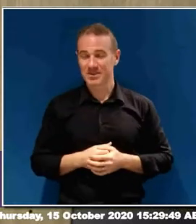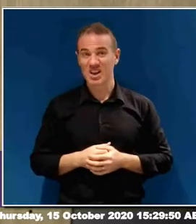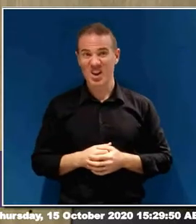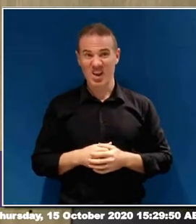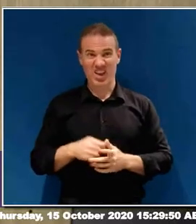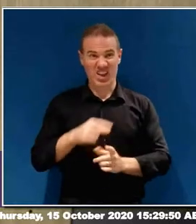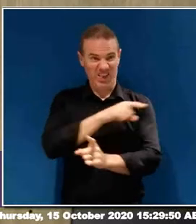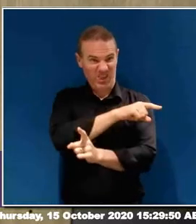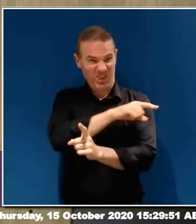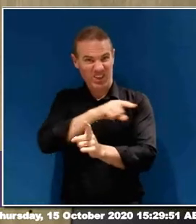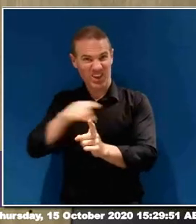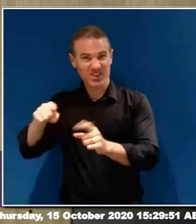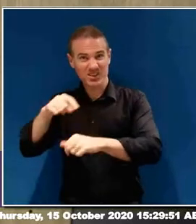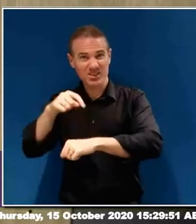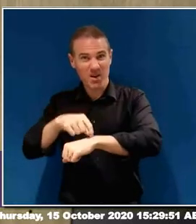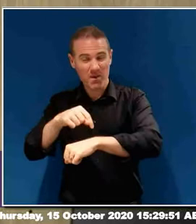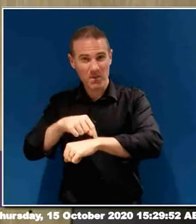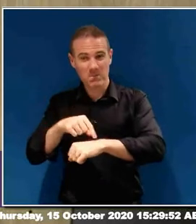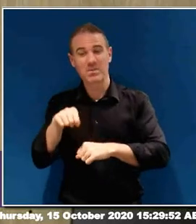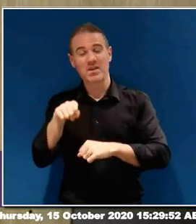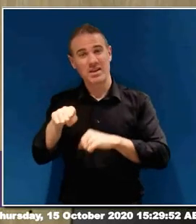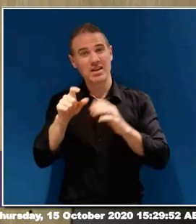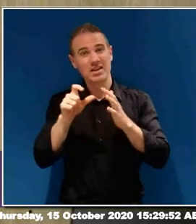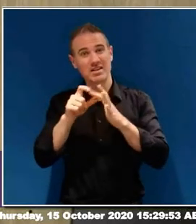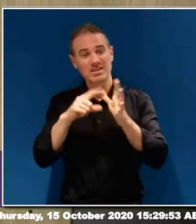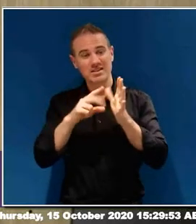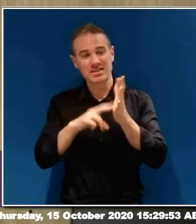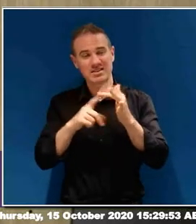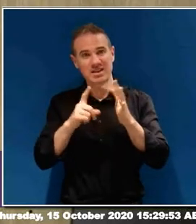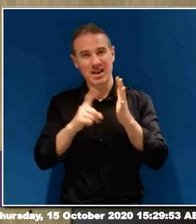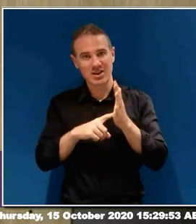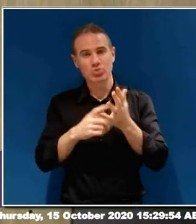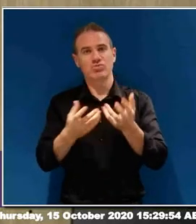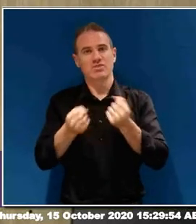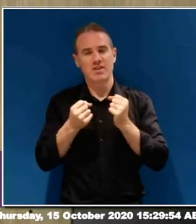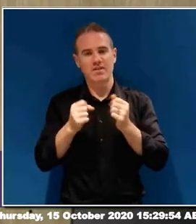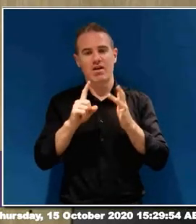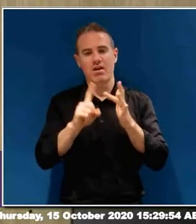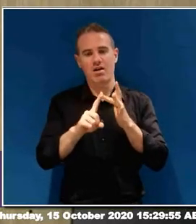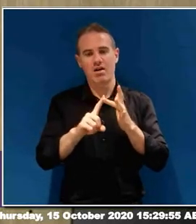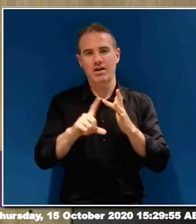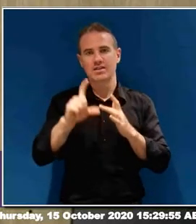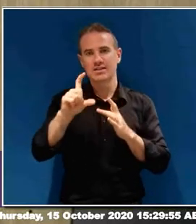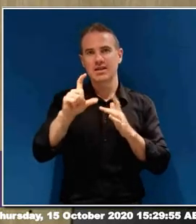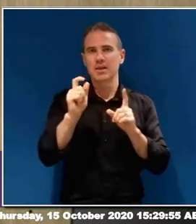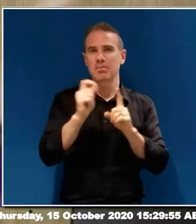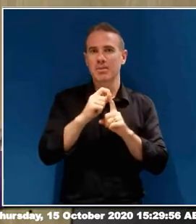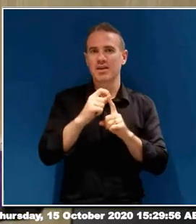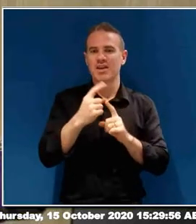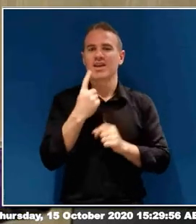called an ICP or an Individual Curriculum Plan, and it was basically